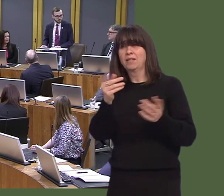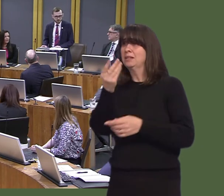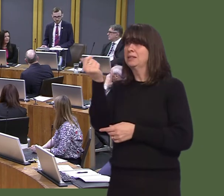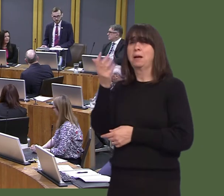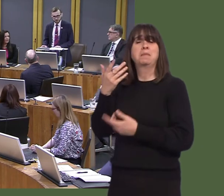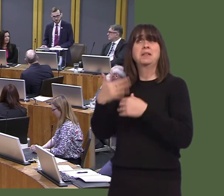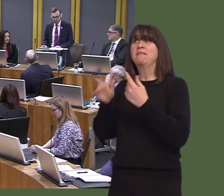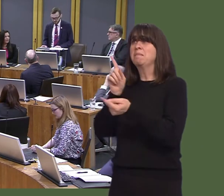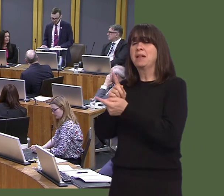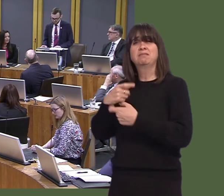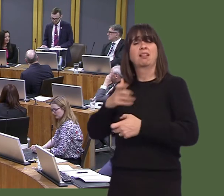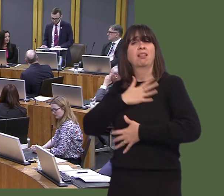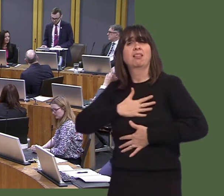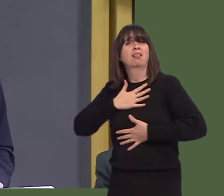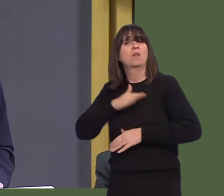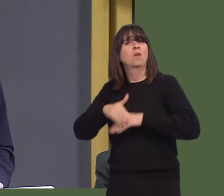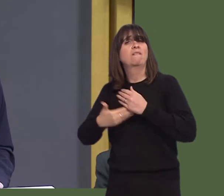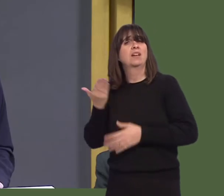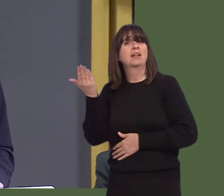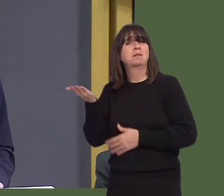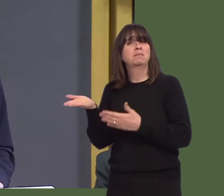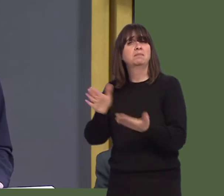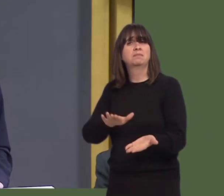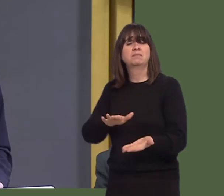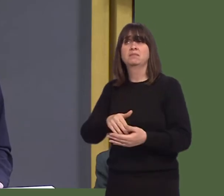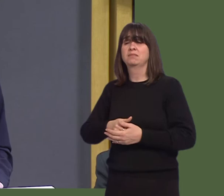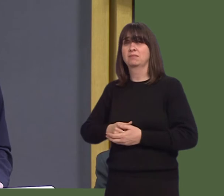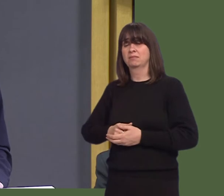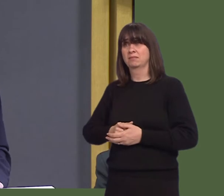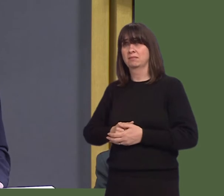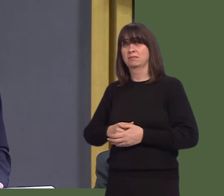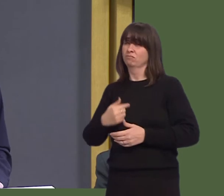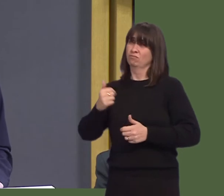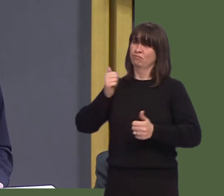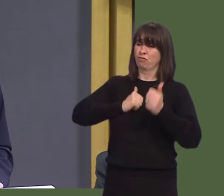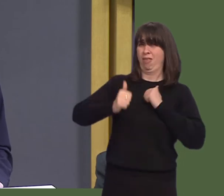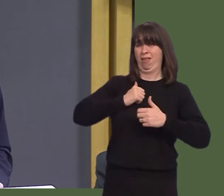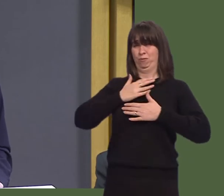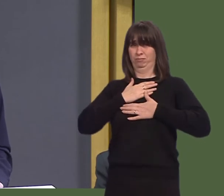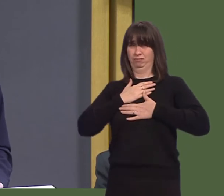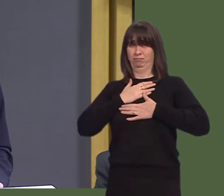That's because of the hard work we have put in as a Welsh Government, making sure that we have jobs for our people. Dai Lloyd AM: Much of the Welsh Government's